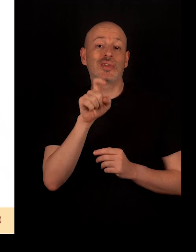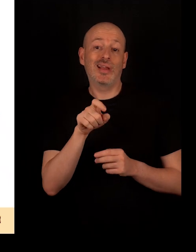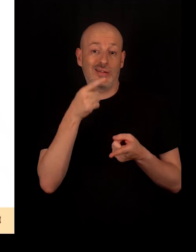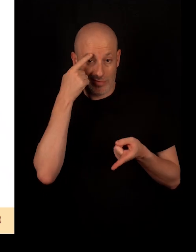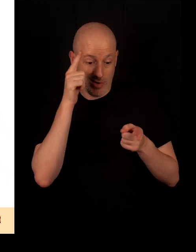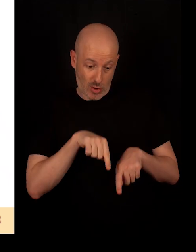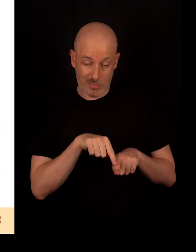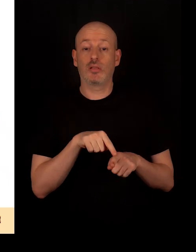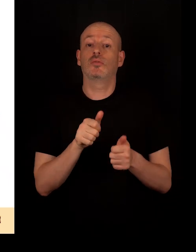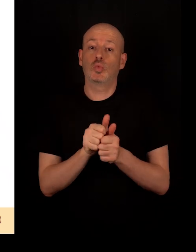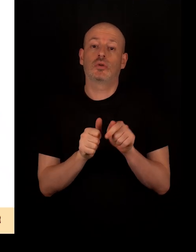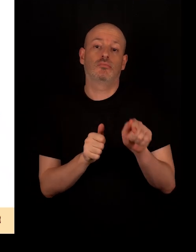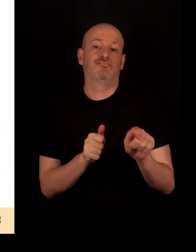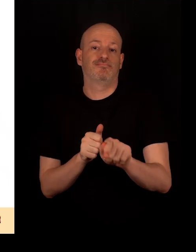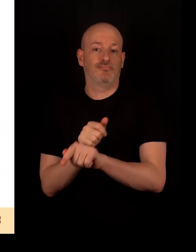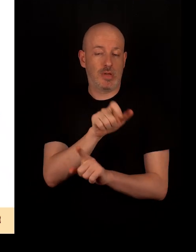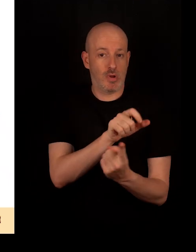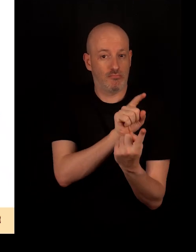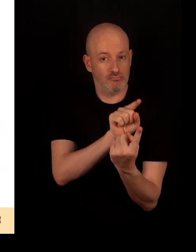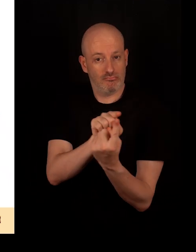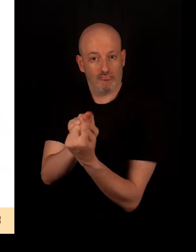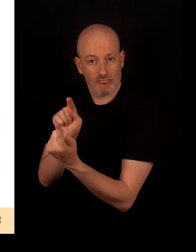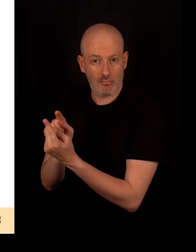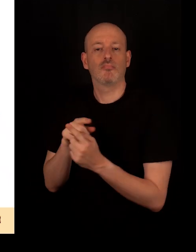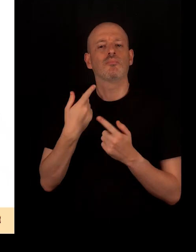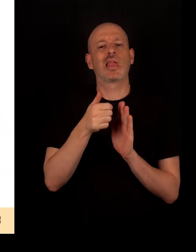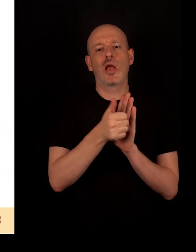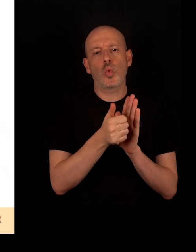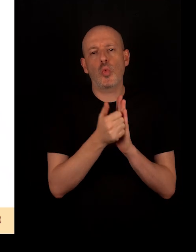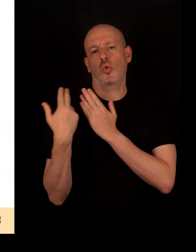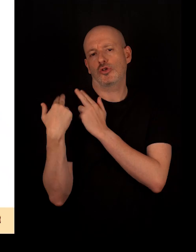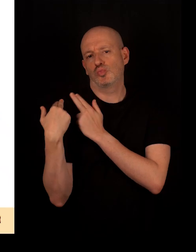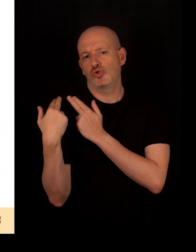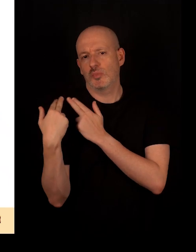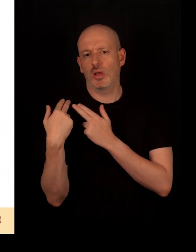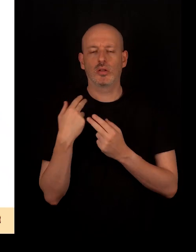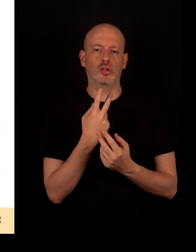you need to have this agreement with each resident. There you define the roles and responsibilities